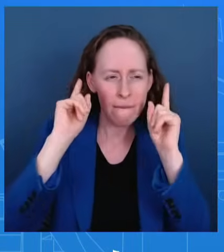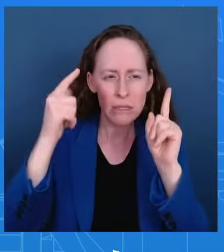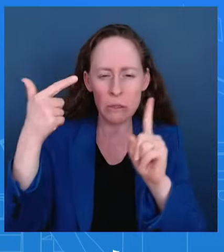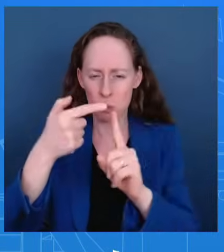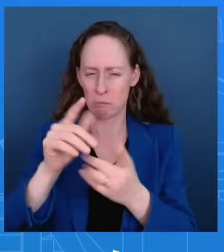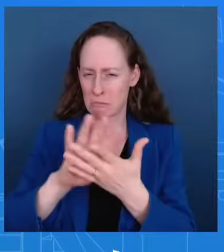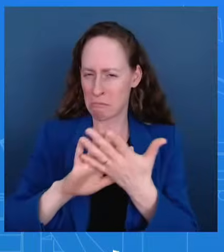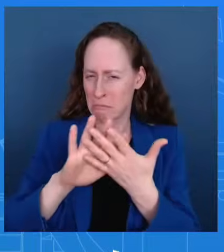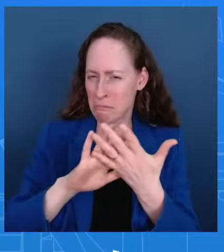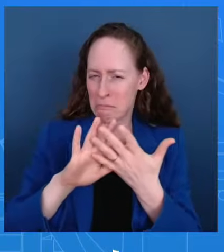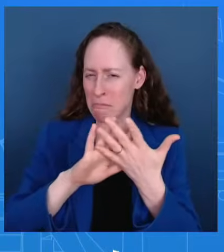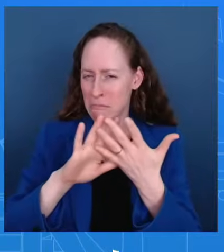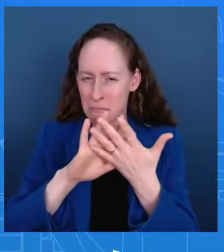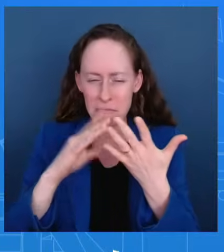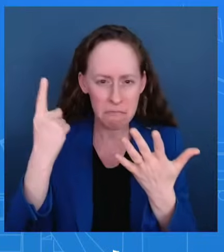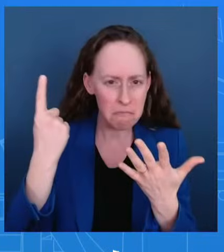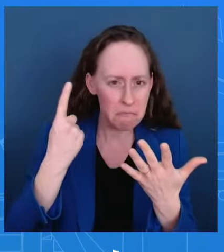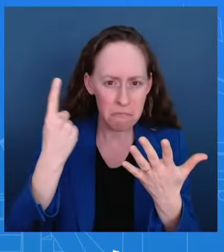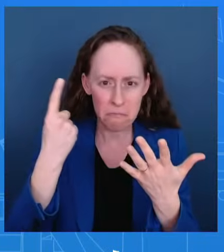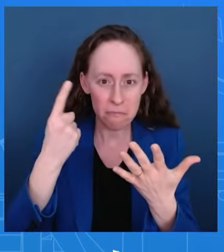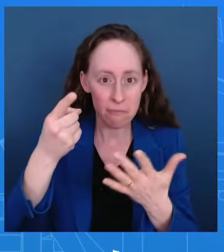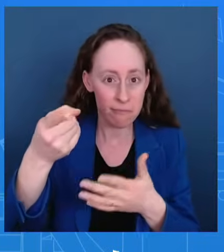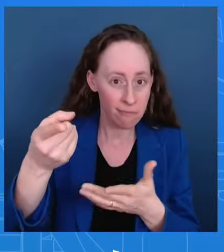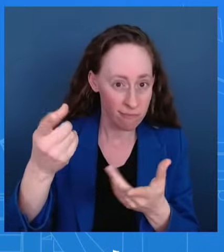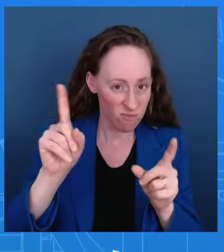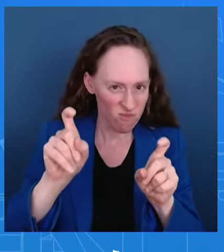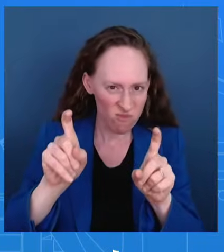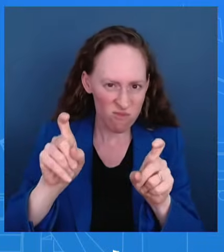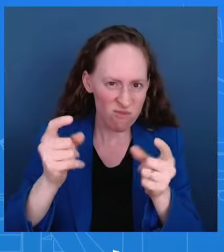Mr. Kirby: You know, it's too soon to know whether you're seeing some kind of a trend here,